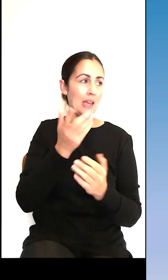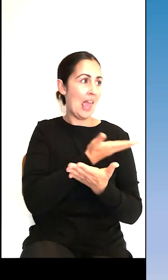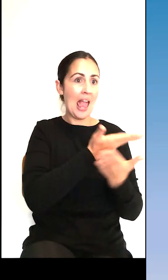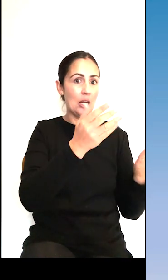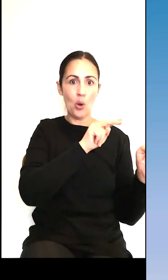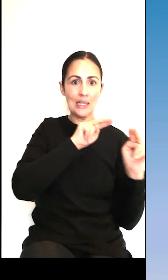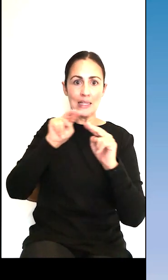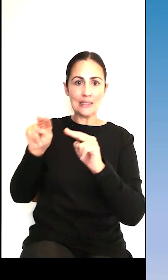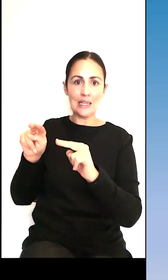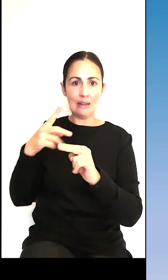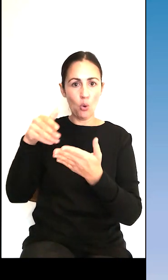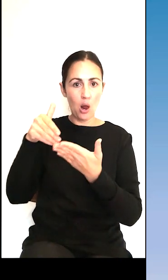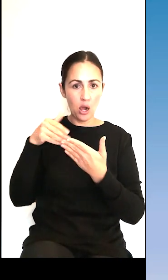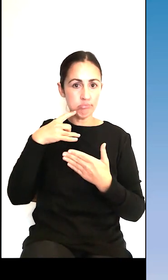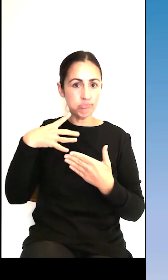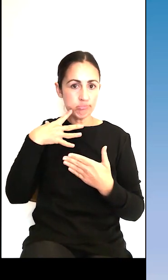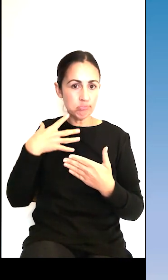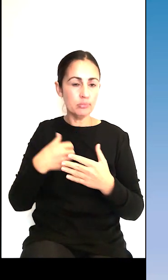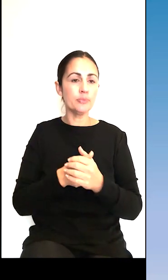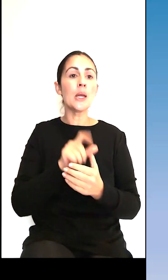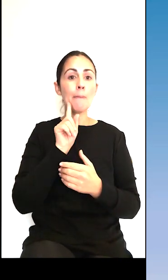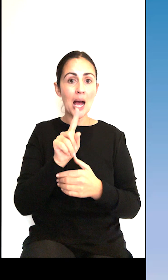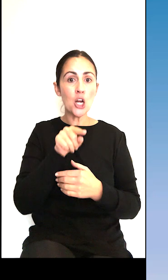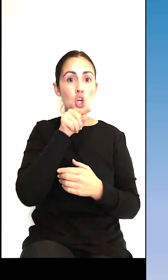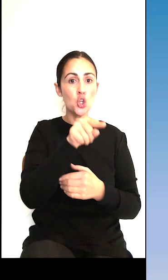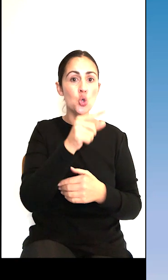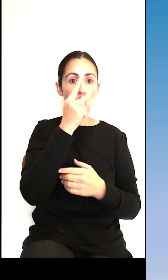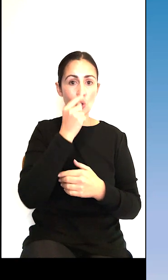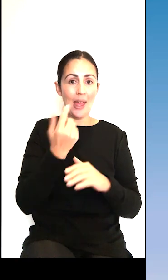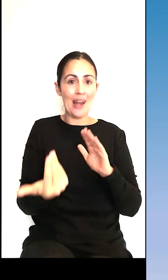it also means that that person can actually share their My Health Record with a